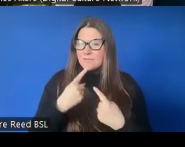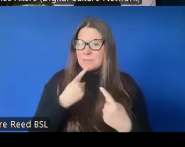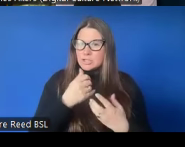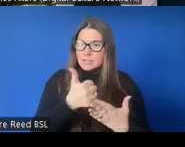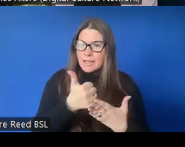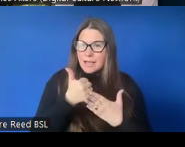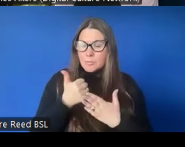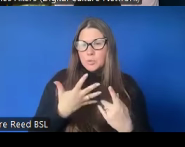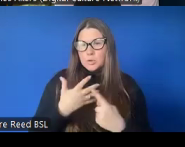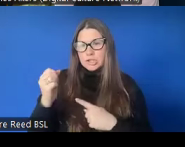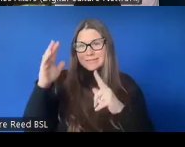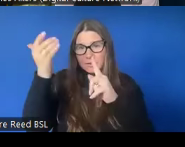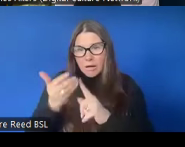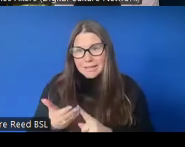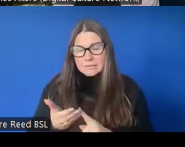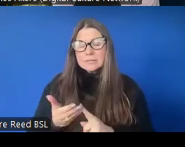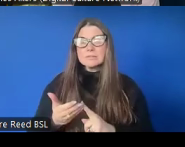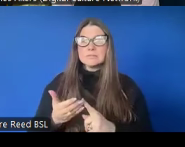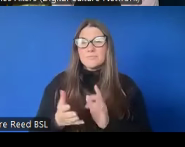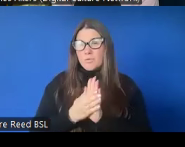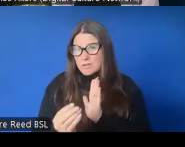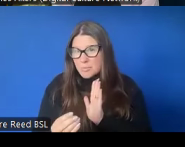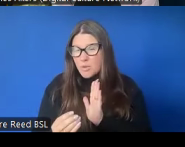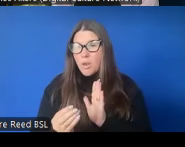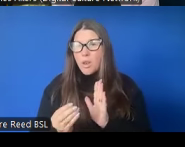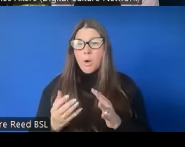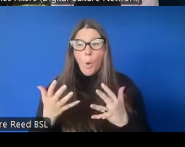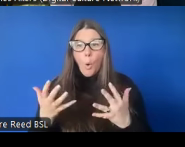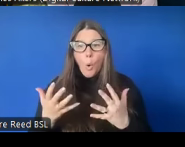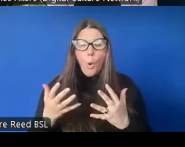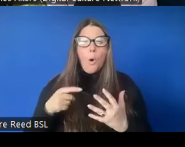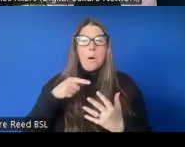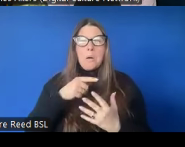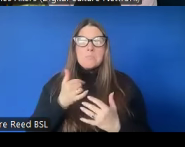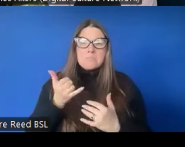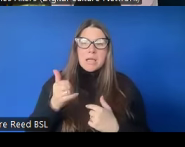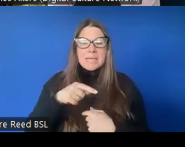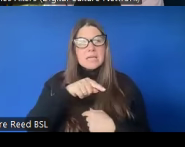and improve the relationships you might have with your audience as well.